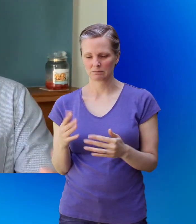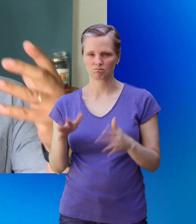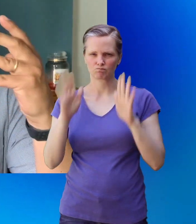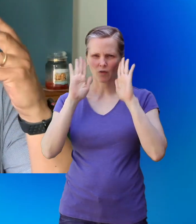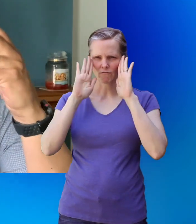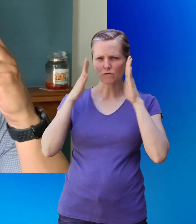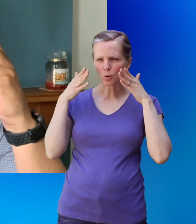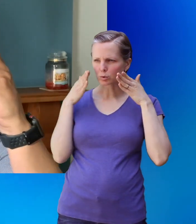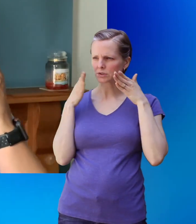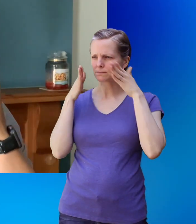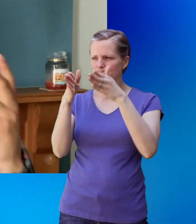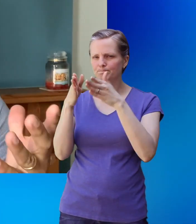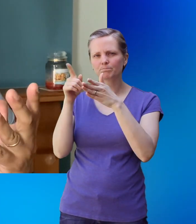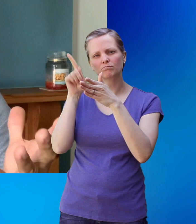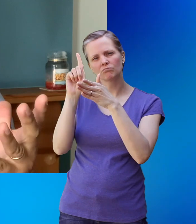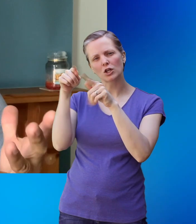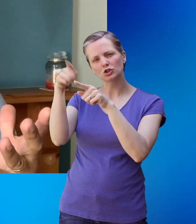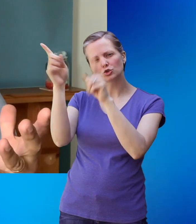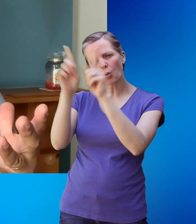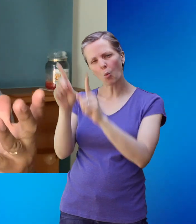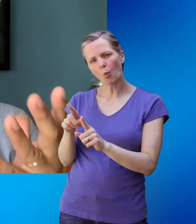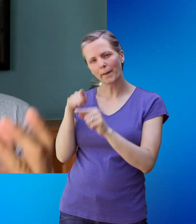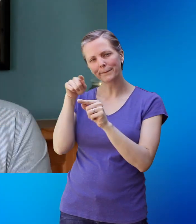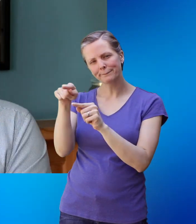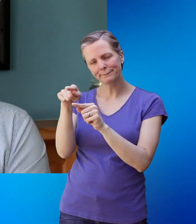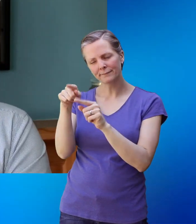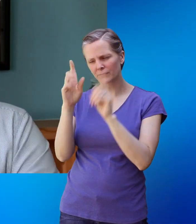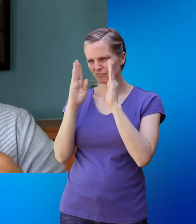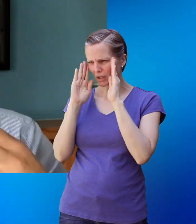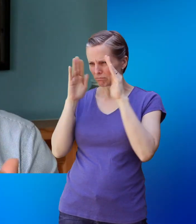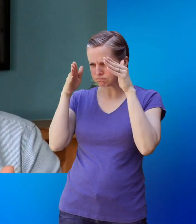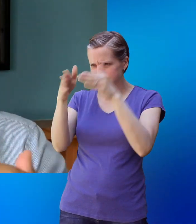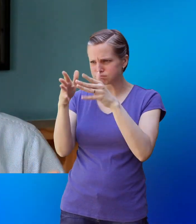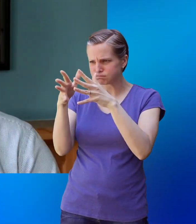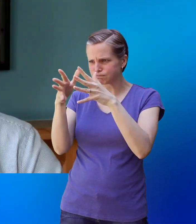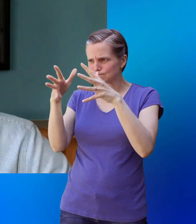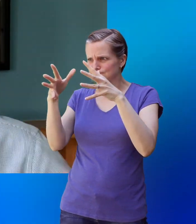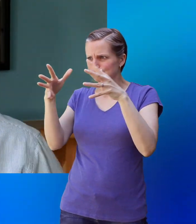focused on the storm. The storm looked bigger and bigger and